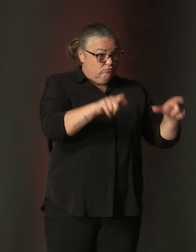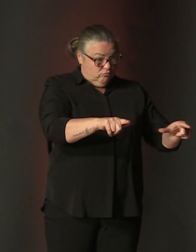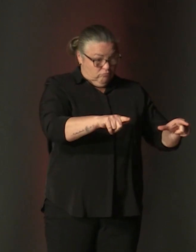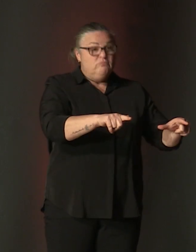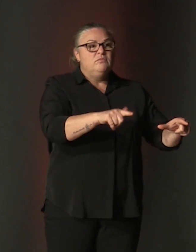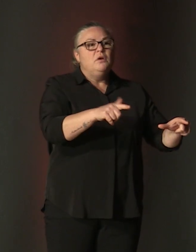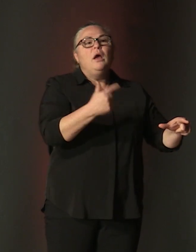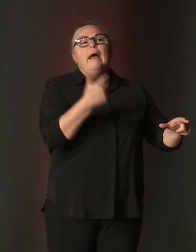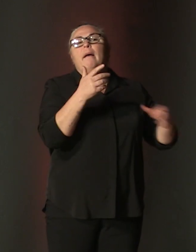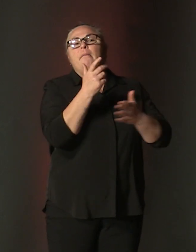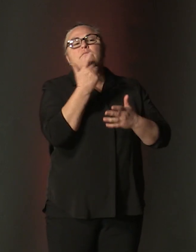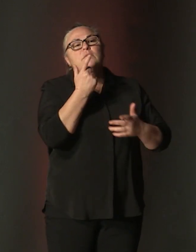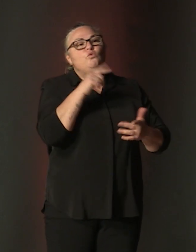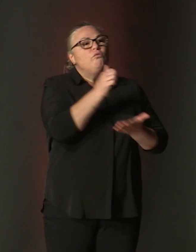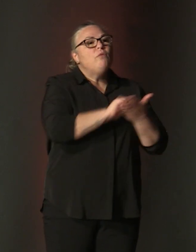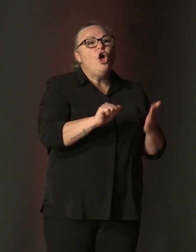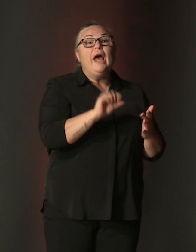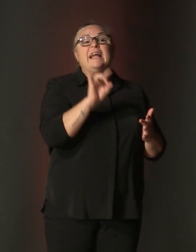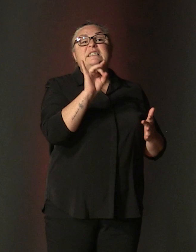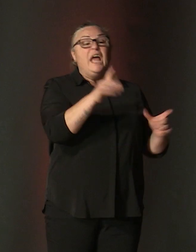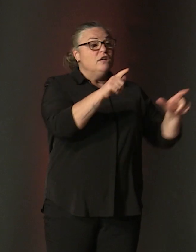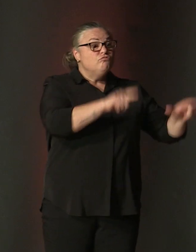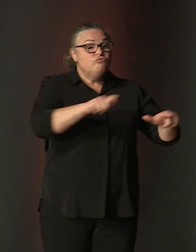Comparing internationally, even the European Union,